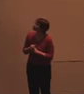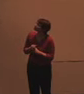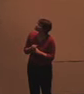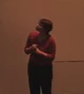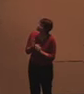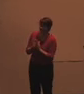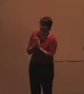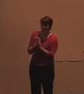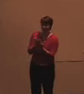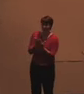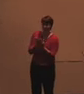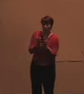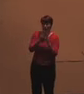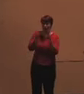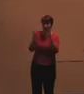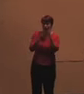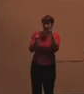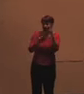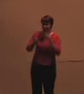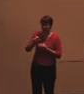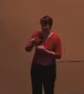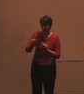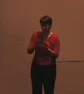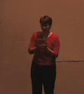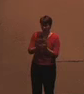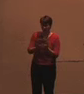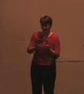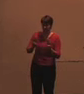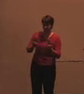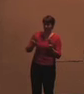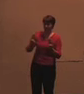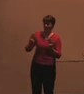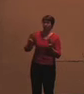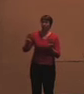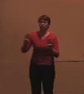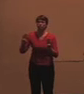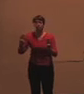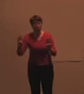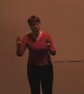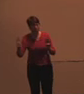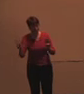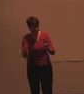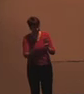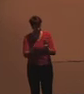is growing, including the spaces for people.